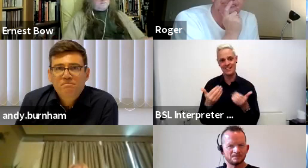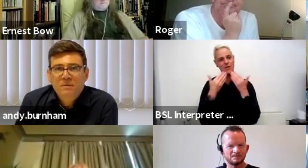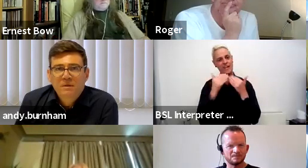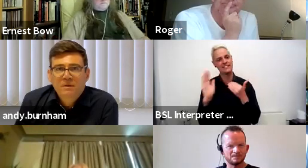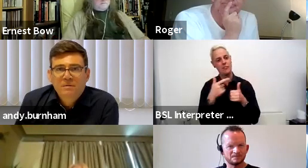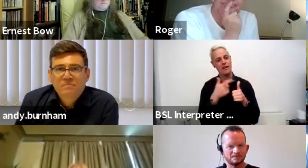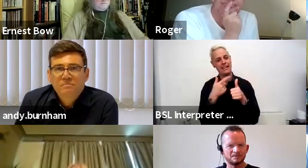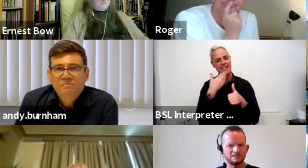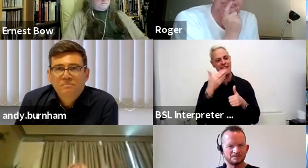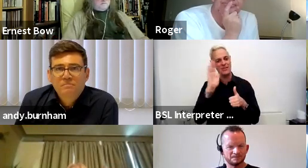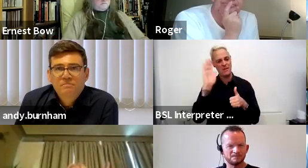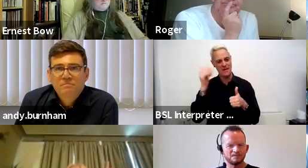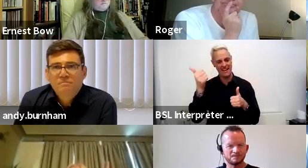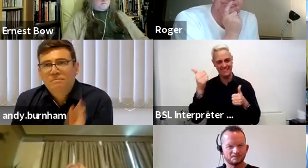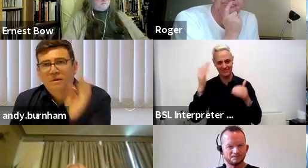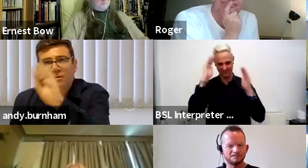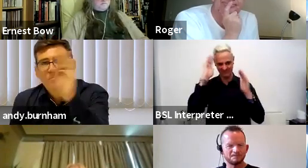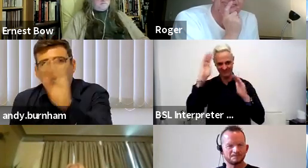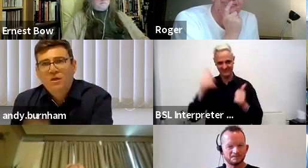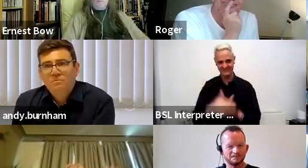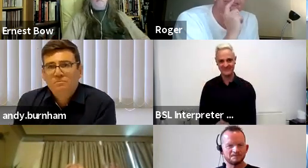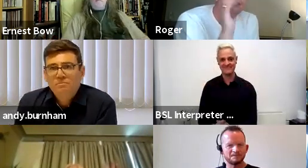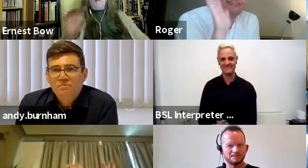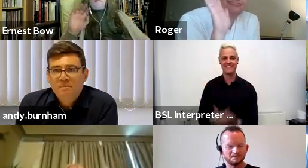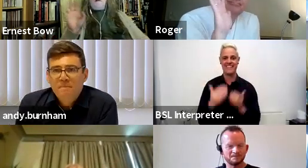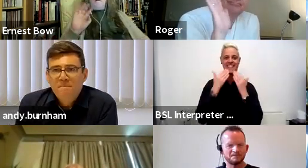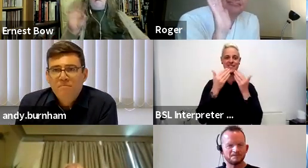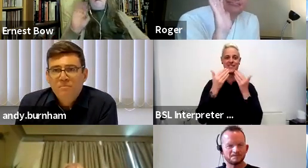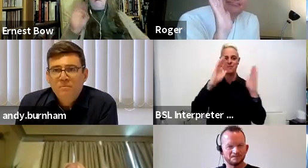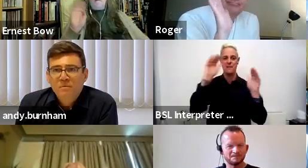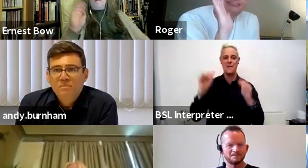evening.